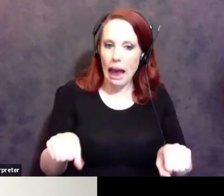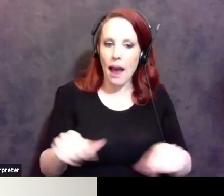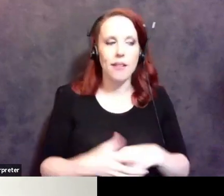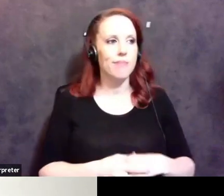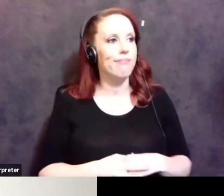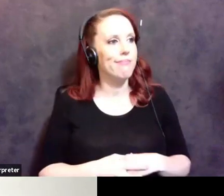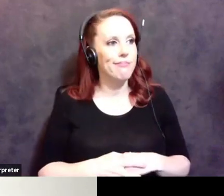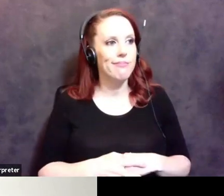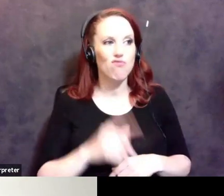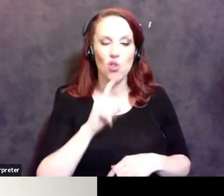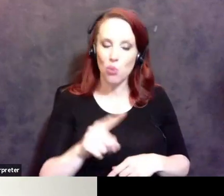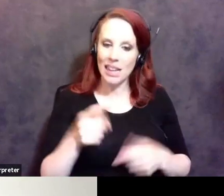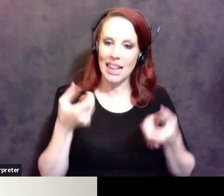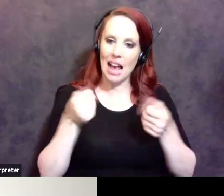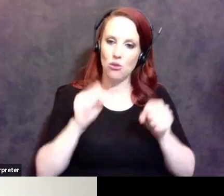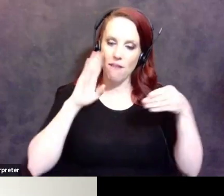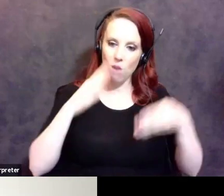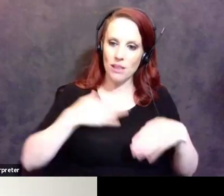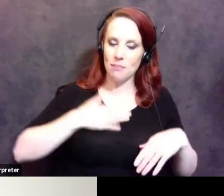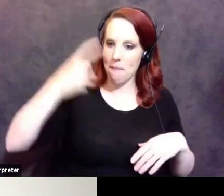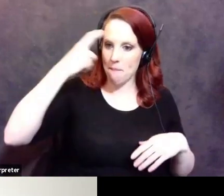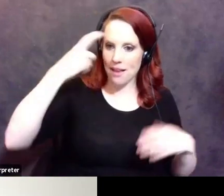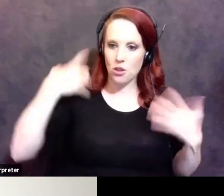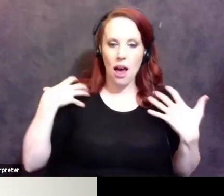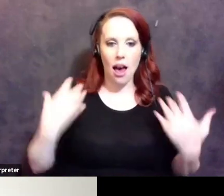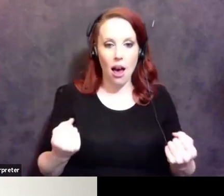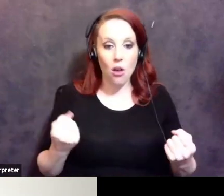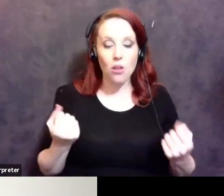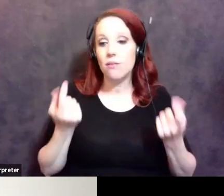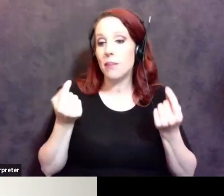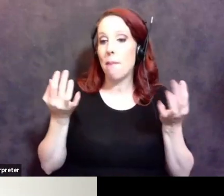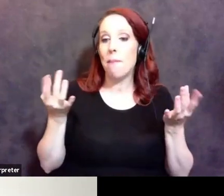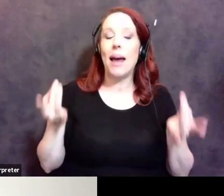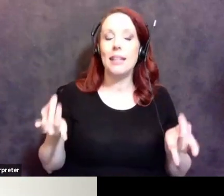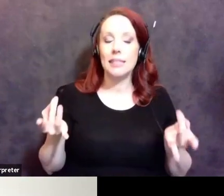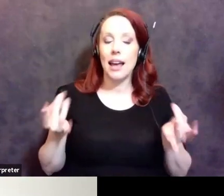been taking care of my mental health and that has been meditating twice a day and honestly